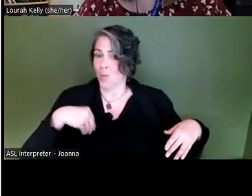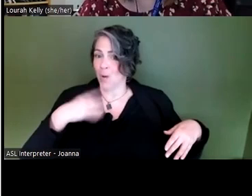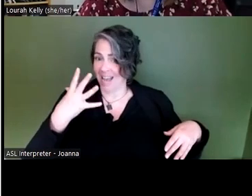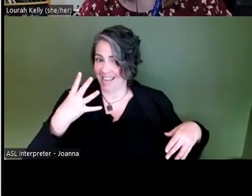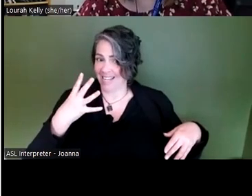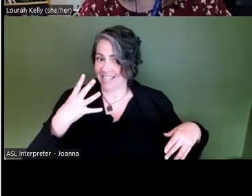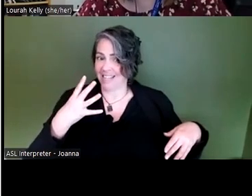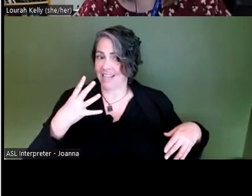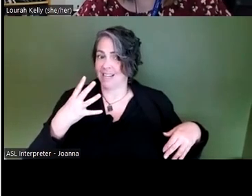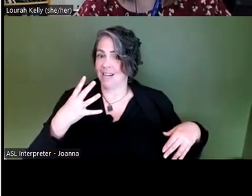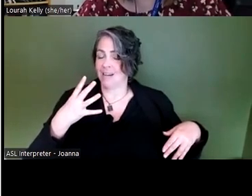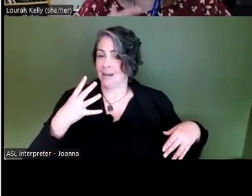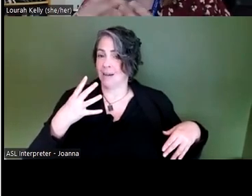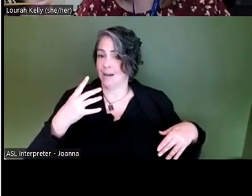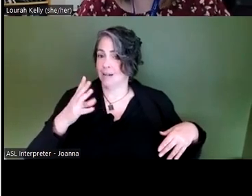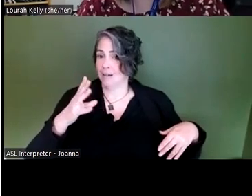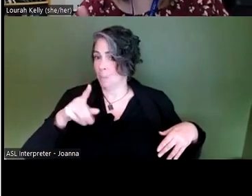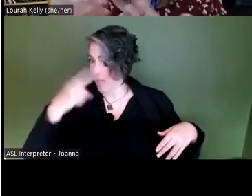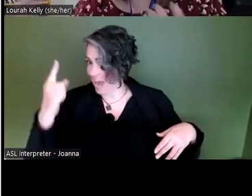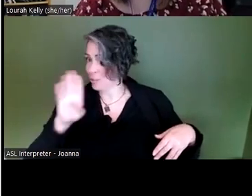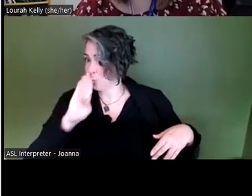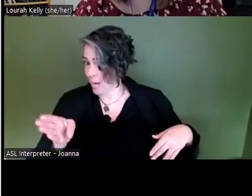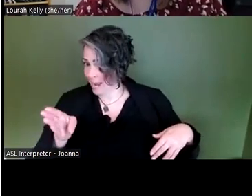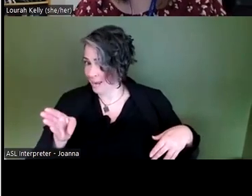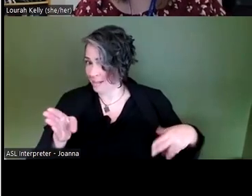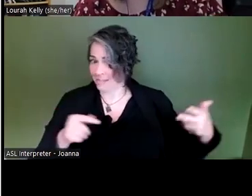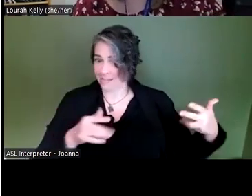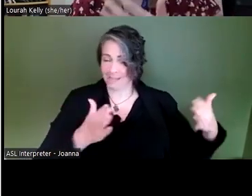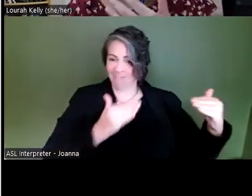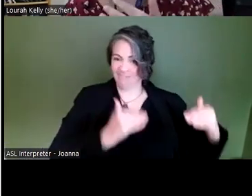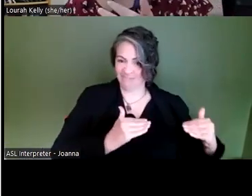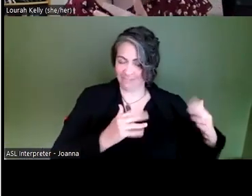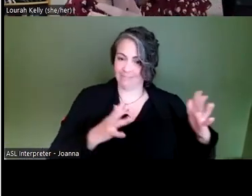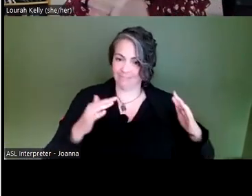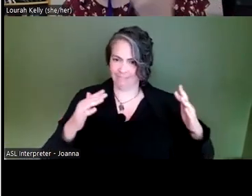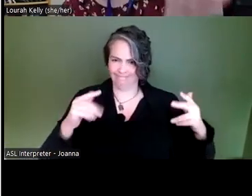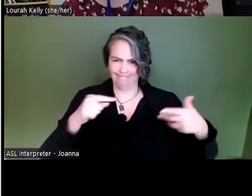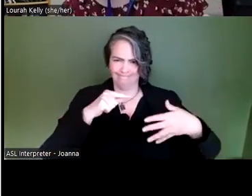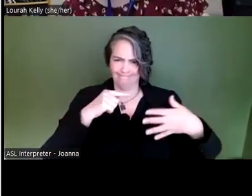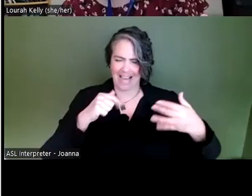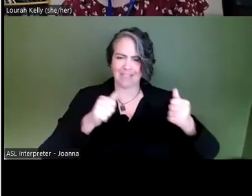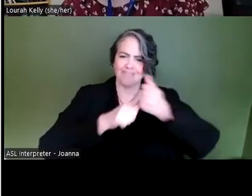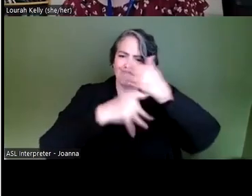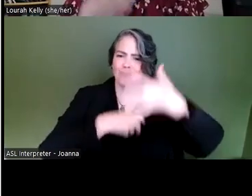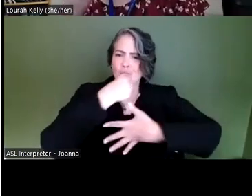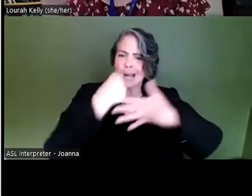So there wasn't necessarily a compounded or additive effect of having both a sexual and